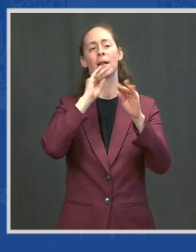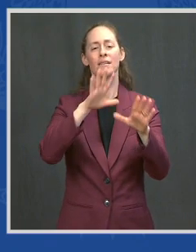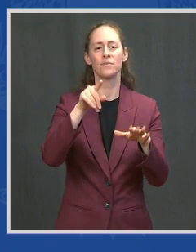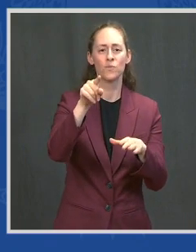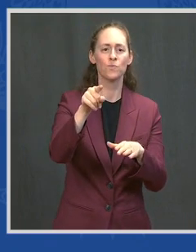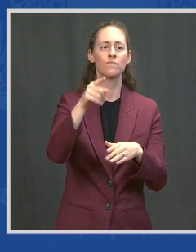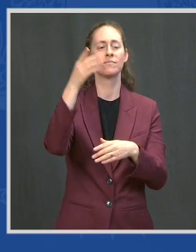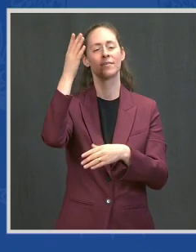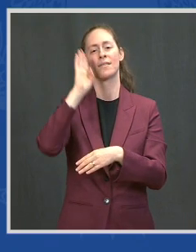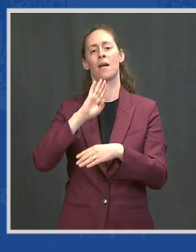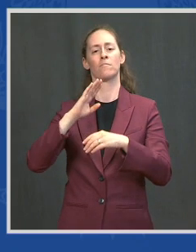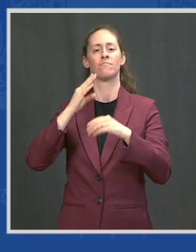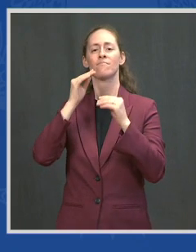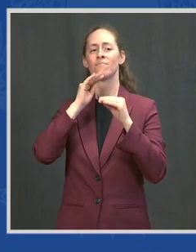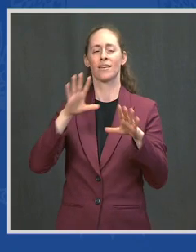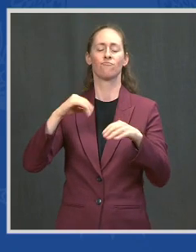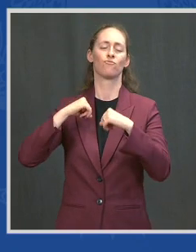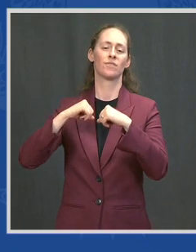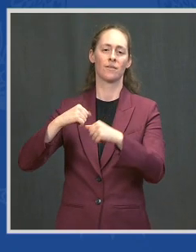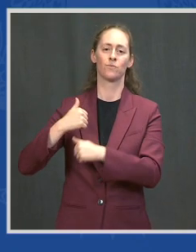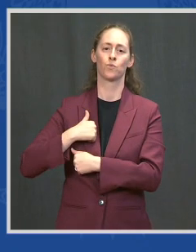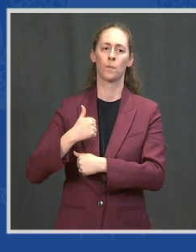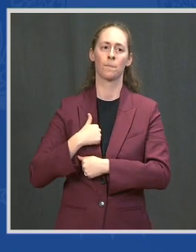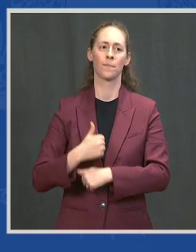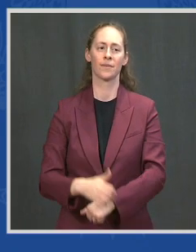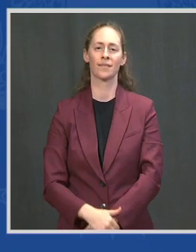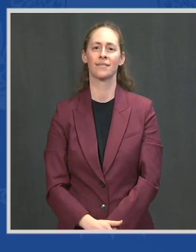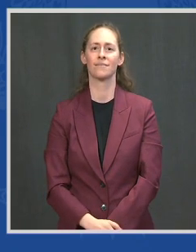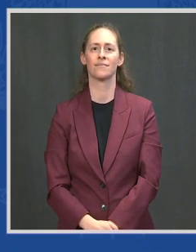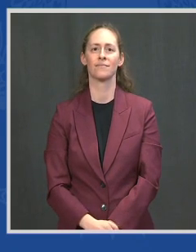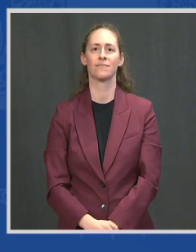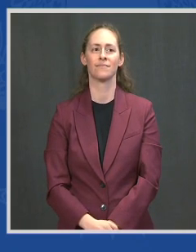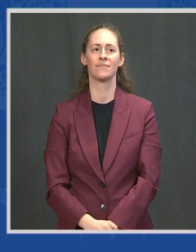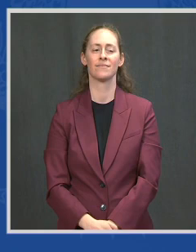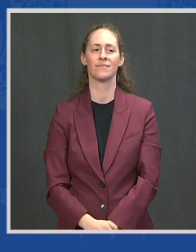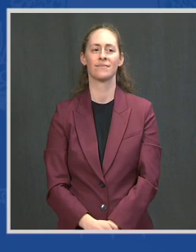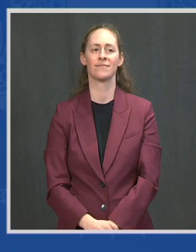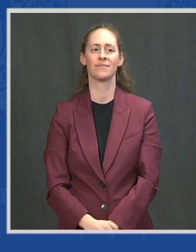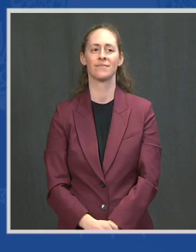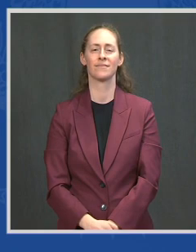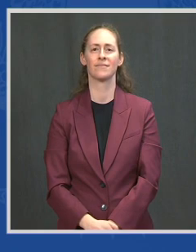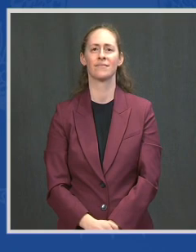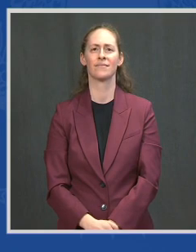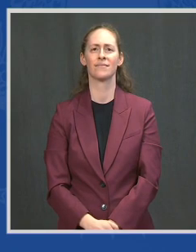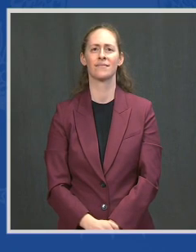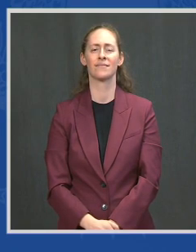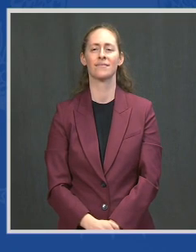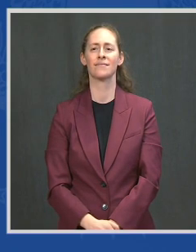Thank you, Bret Baier. The Press: Mr. President, how much harder will this